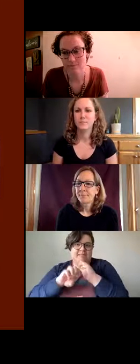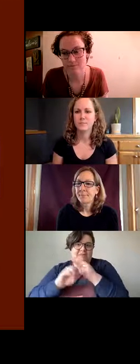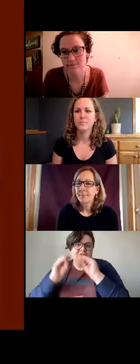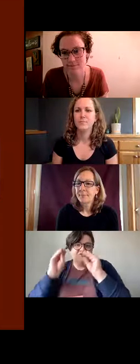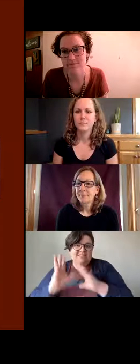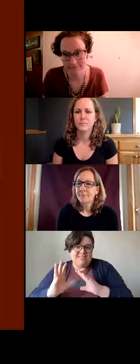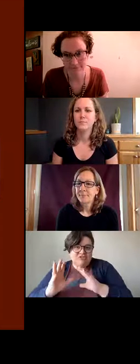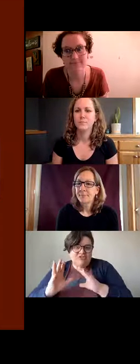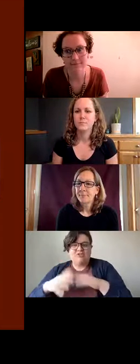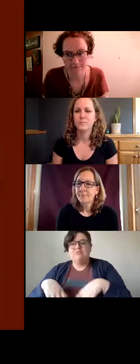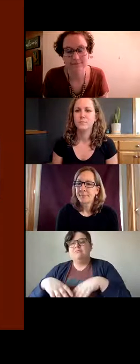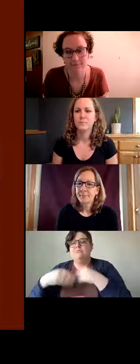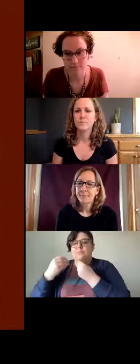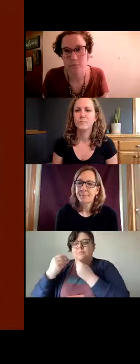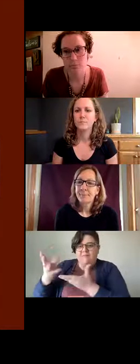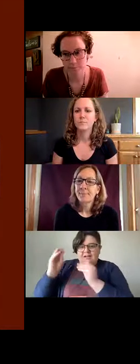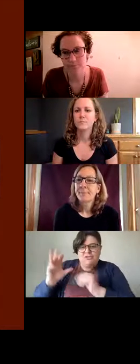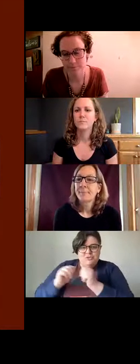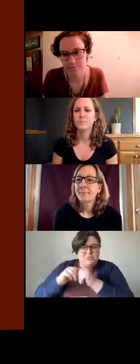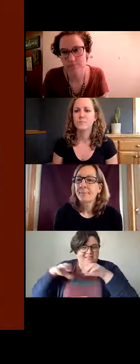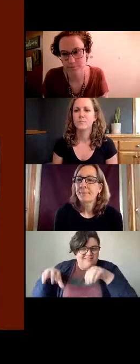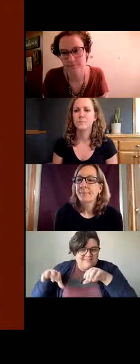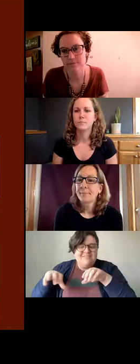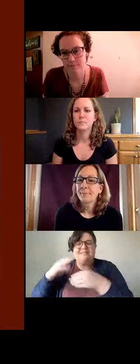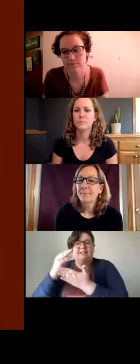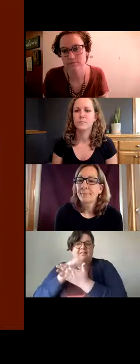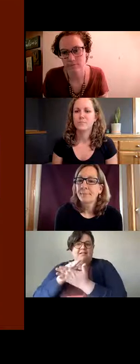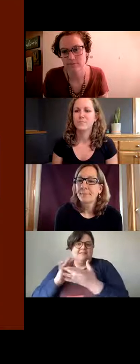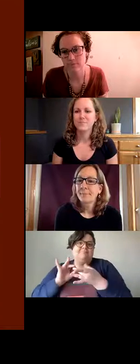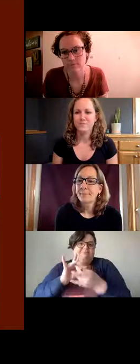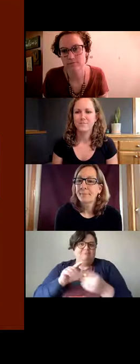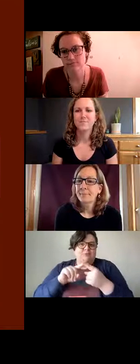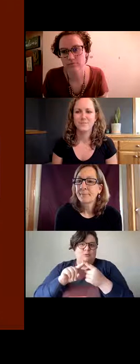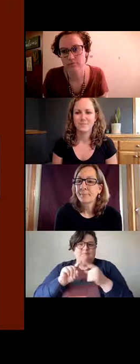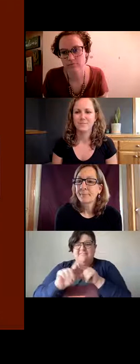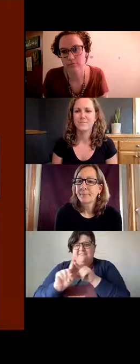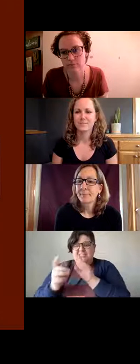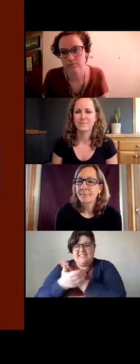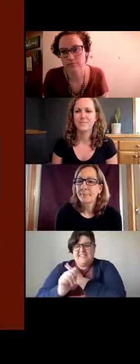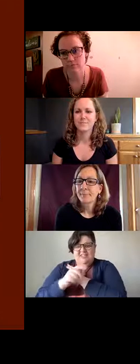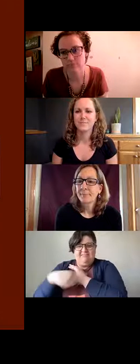also work closely with our elementary teachers, and we provide teachers with activities and lessons